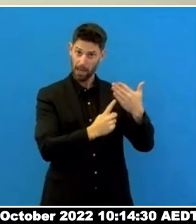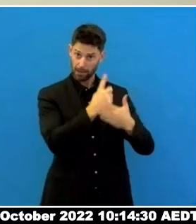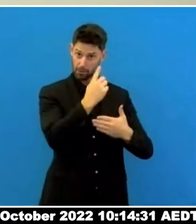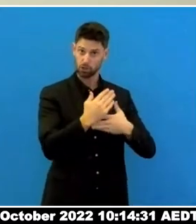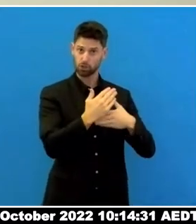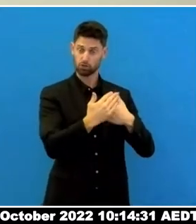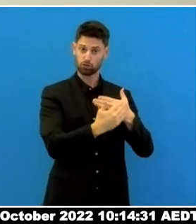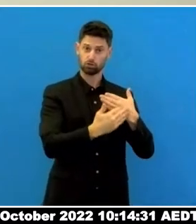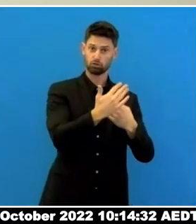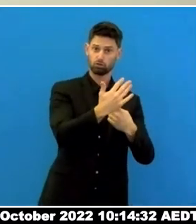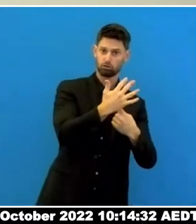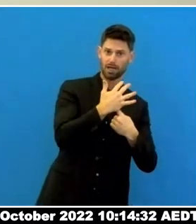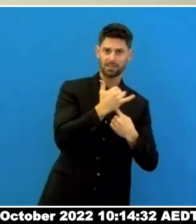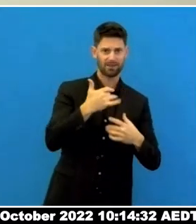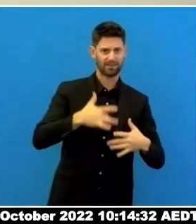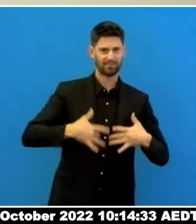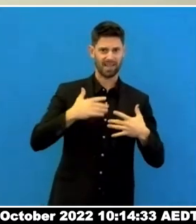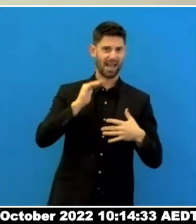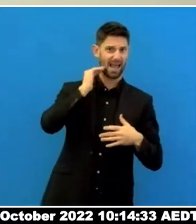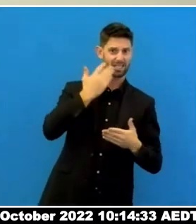centring community input and participation,